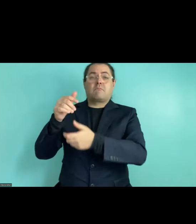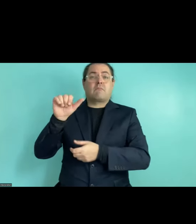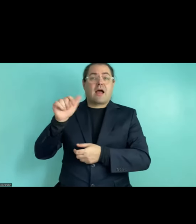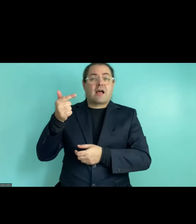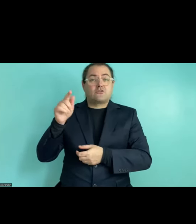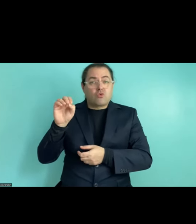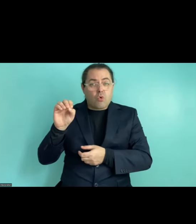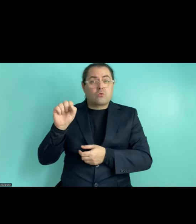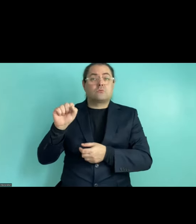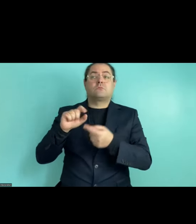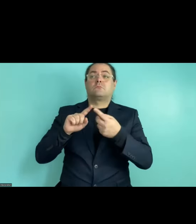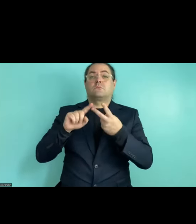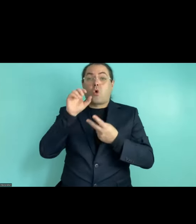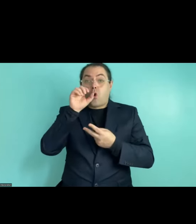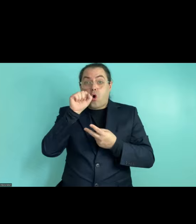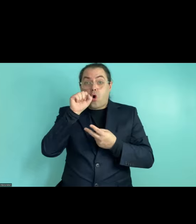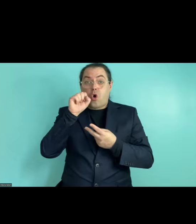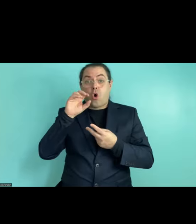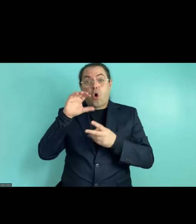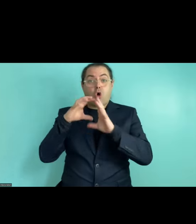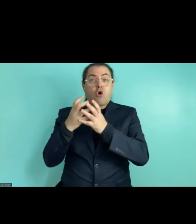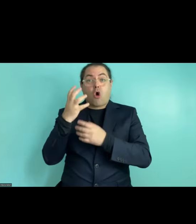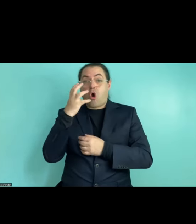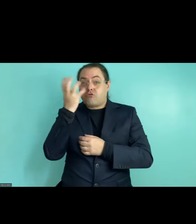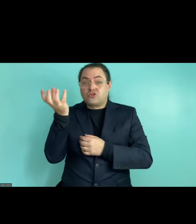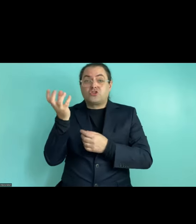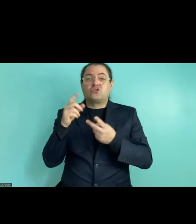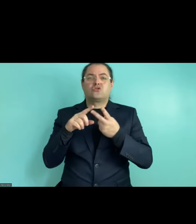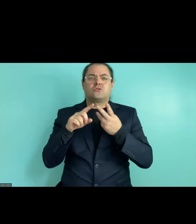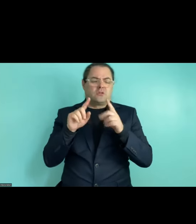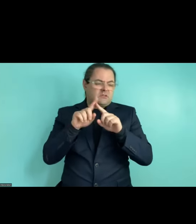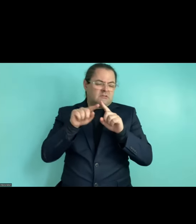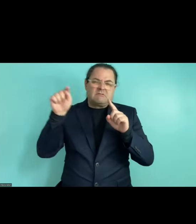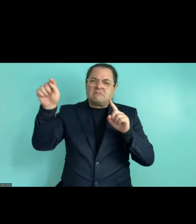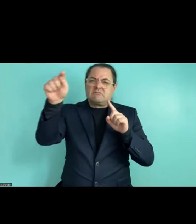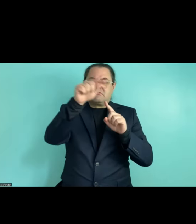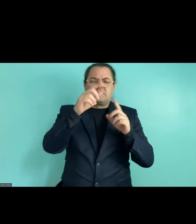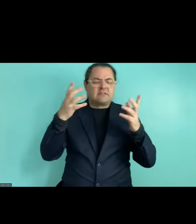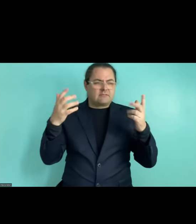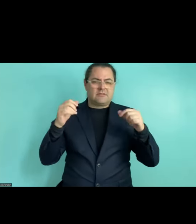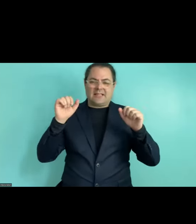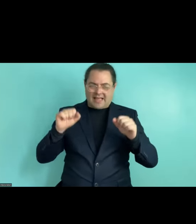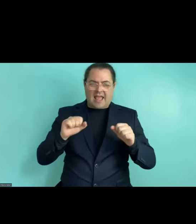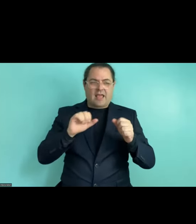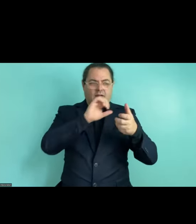and and orange, and other companies will be able to create more sensitization, especially